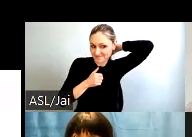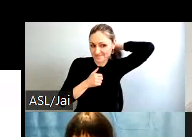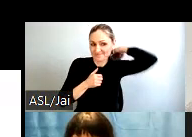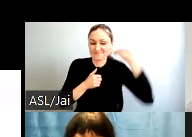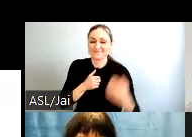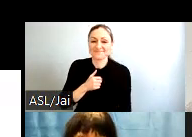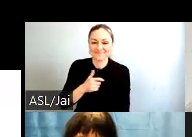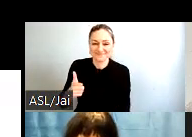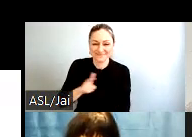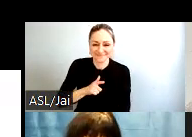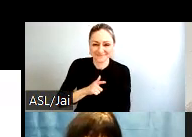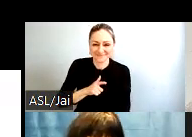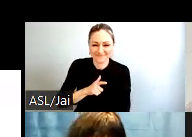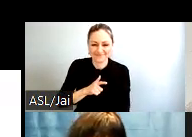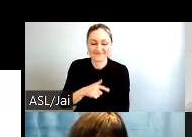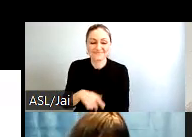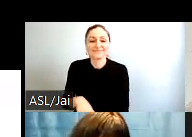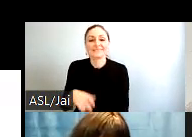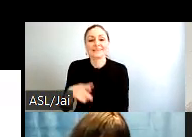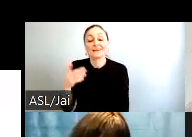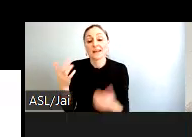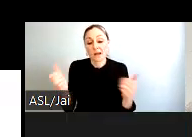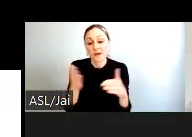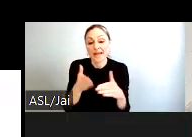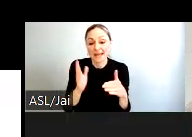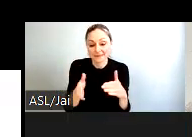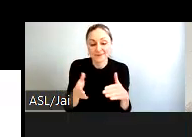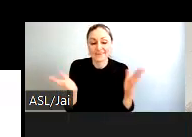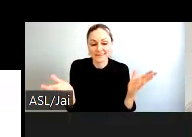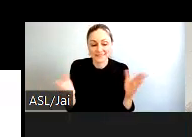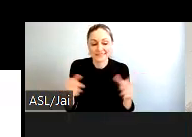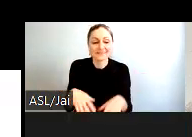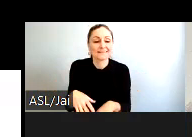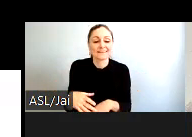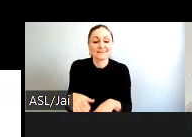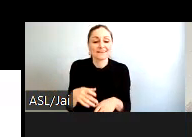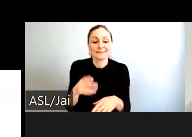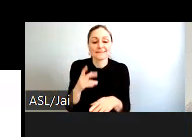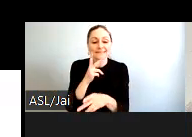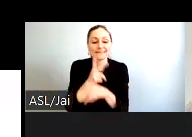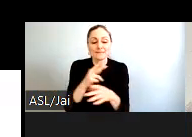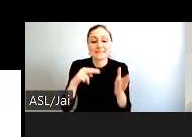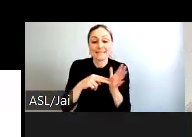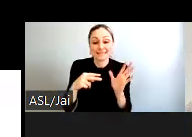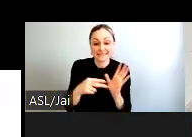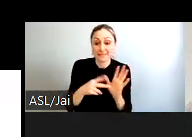So I really want to end with this. That please keep the intent back to the first slide. Keep the intent in mind